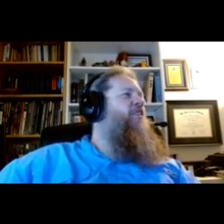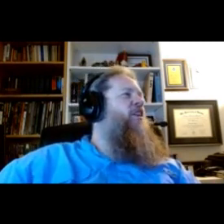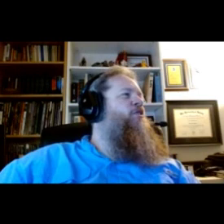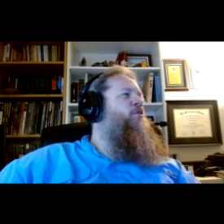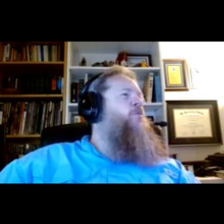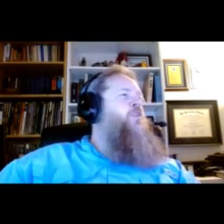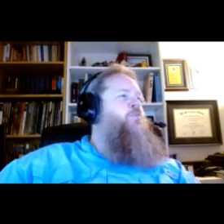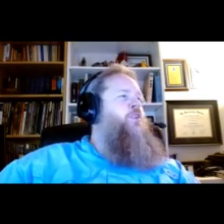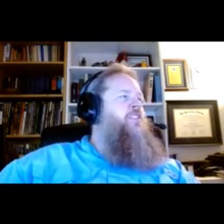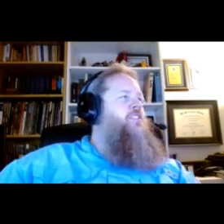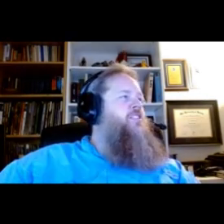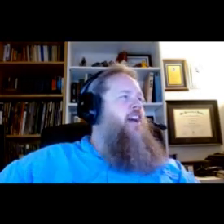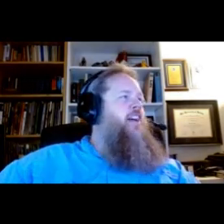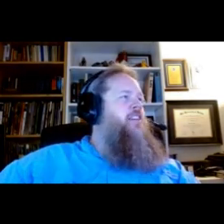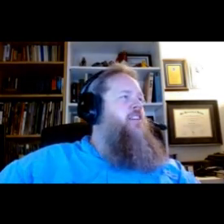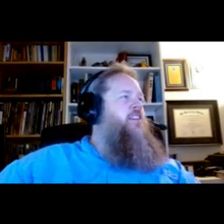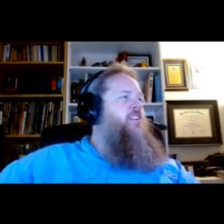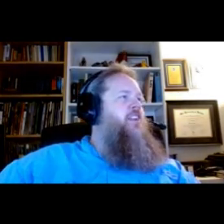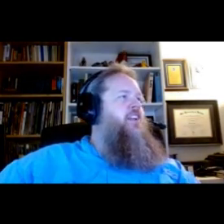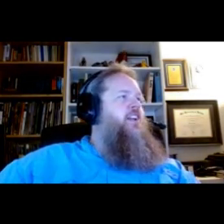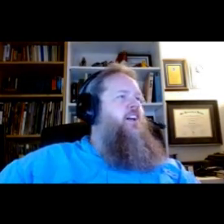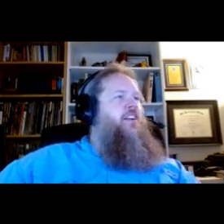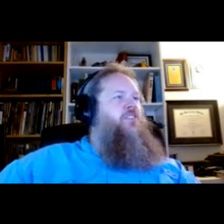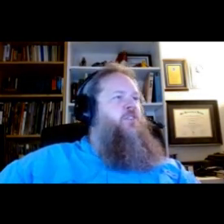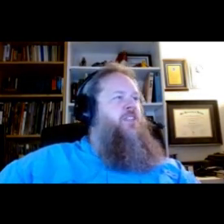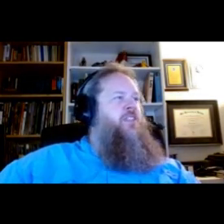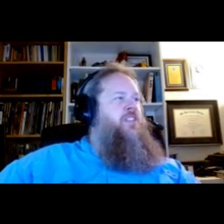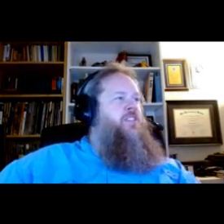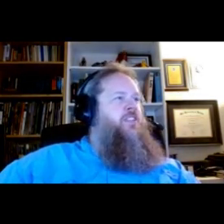will also try and put it in the chat here. So that it is